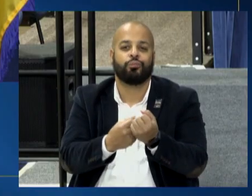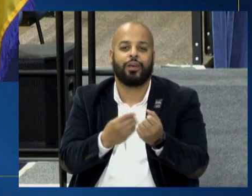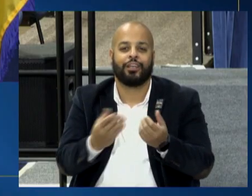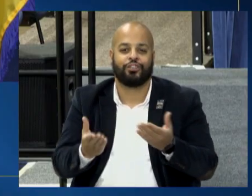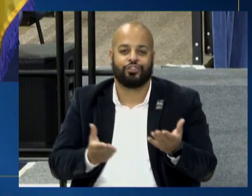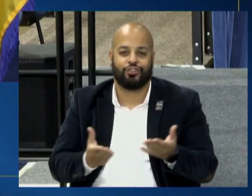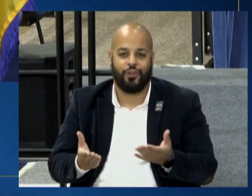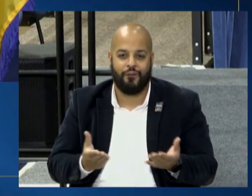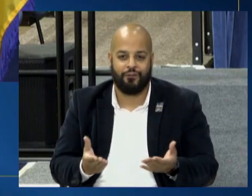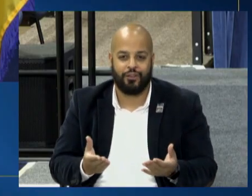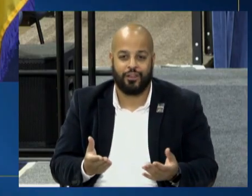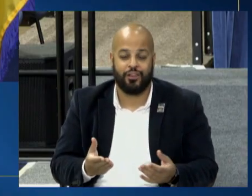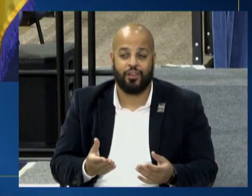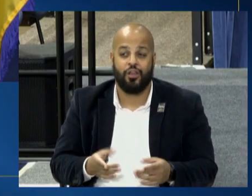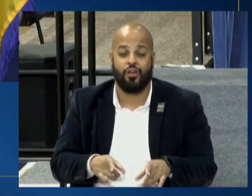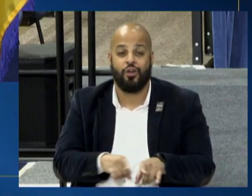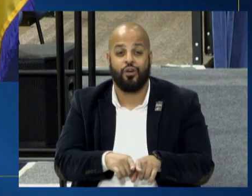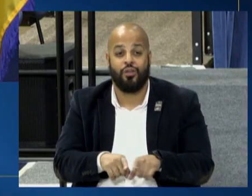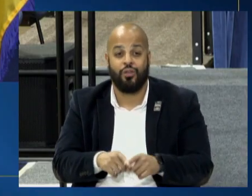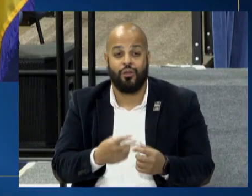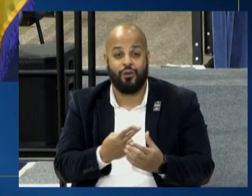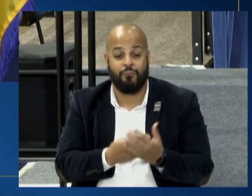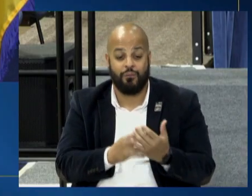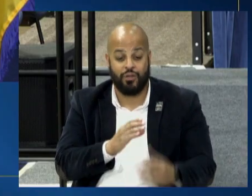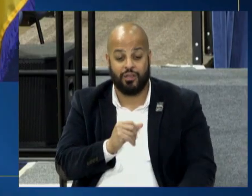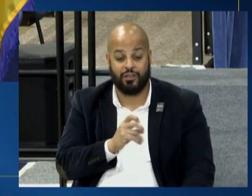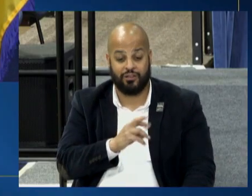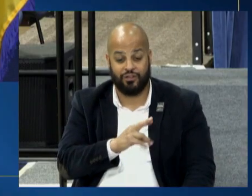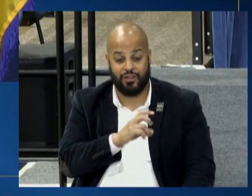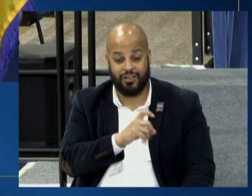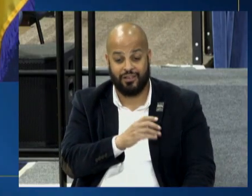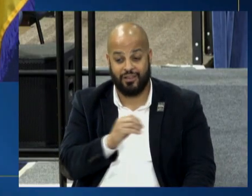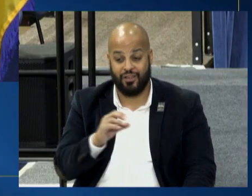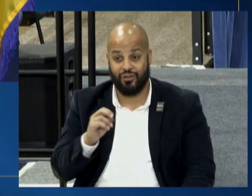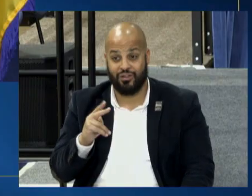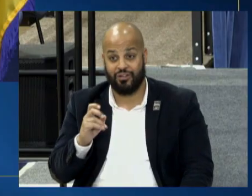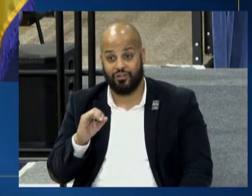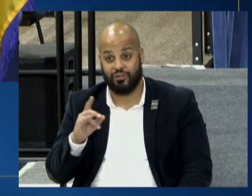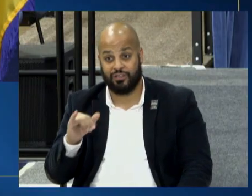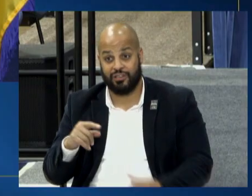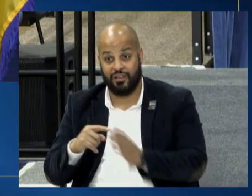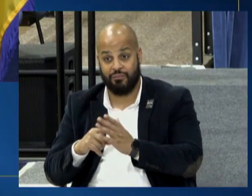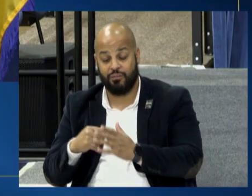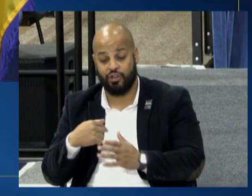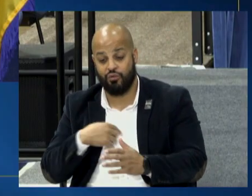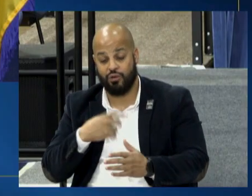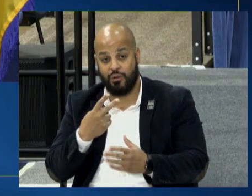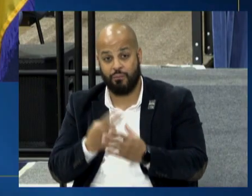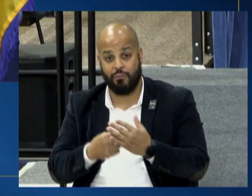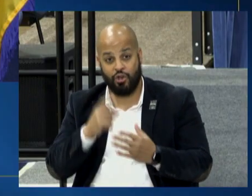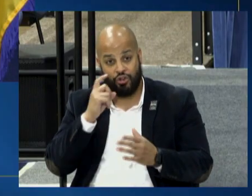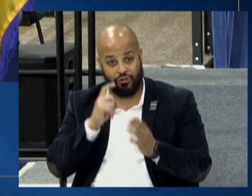In addition, both CancerX and our oncology models have recognized how in the cancer care journey,